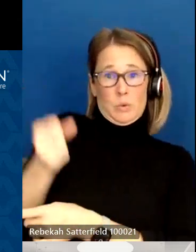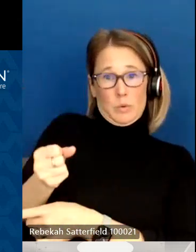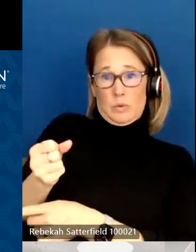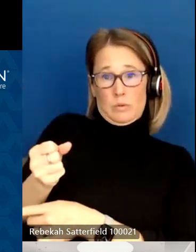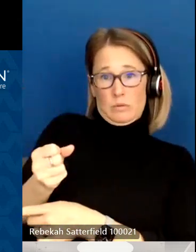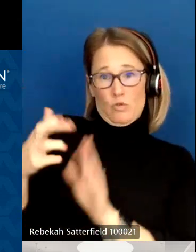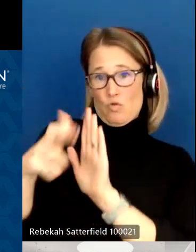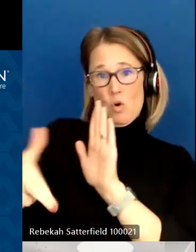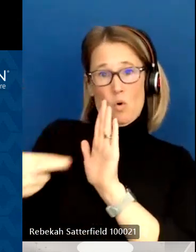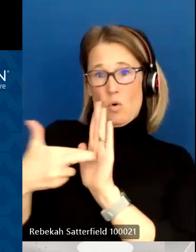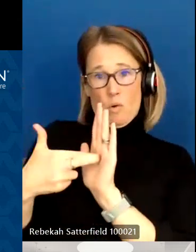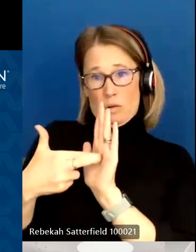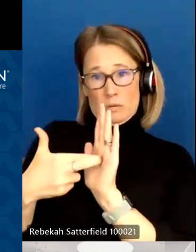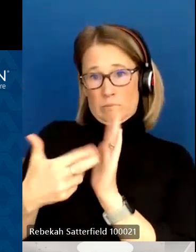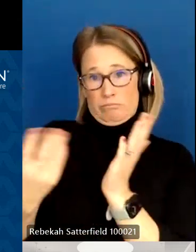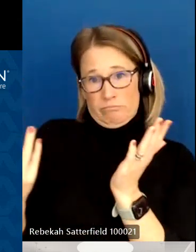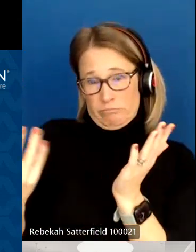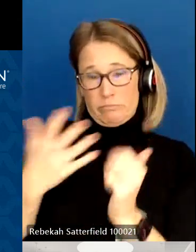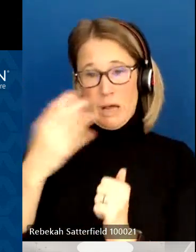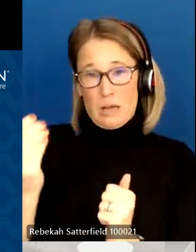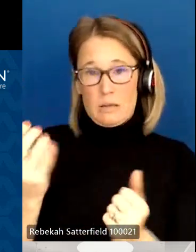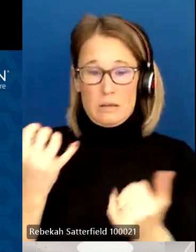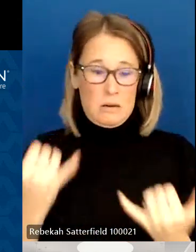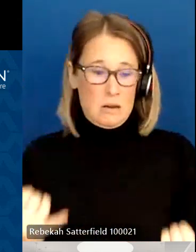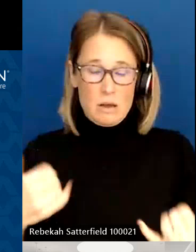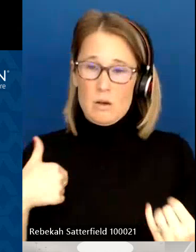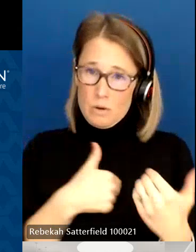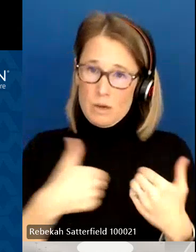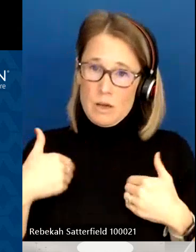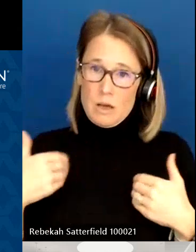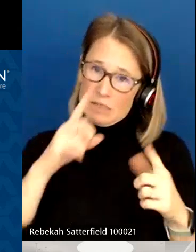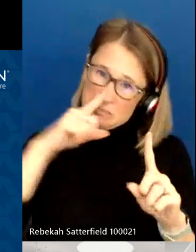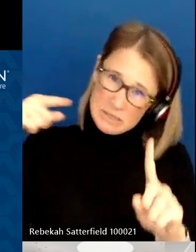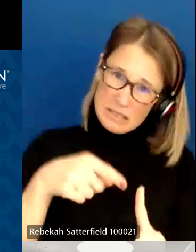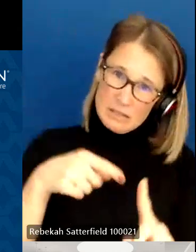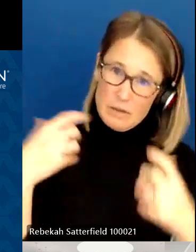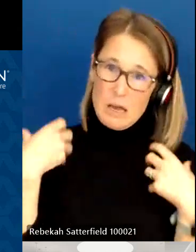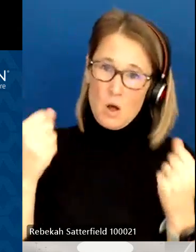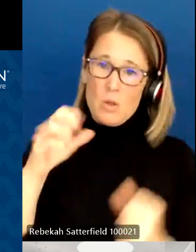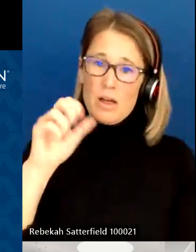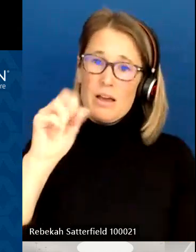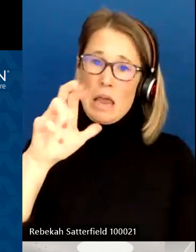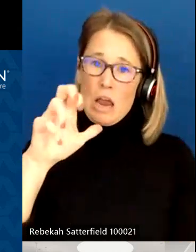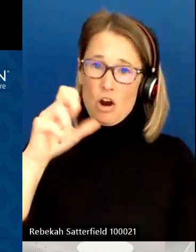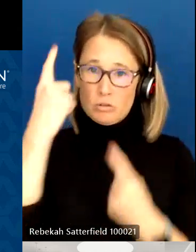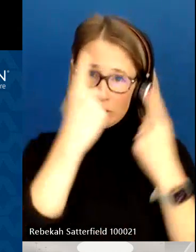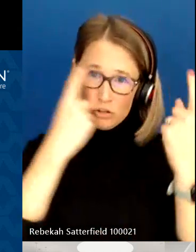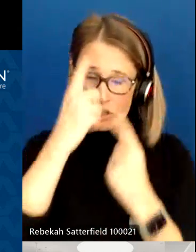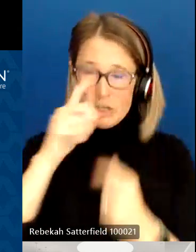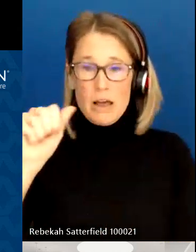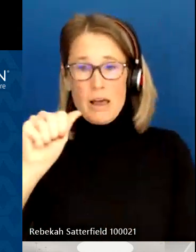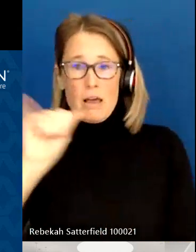all of the health care specific considerations the AI officer of a Hospital health system is likely